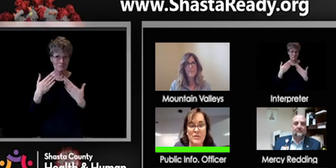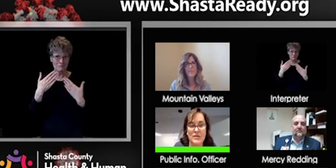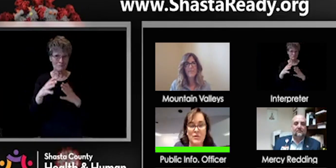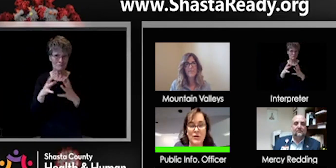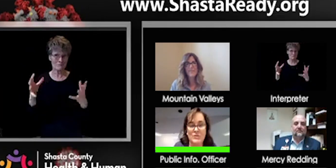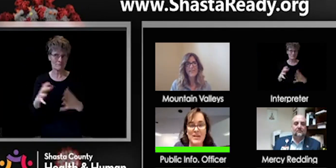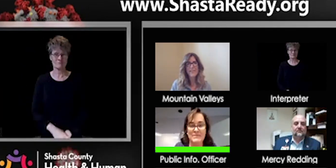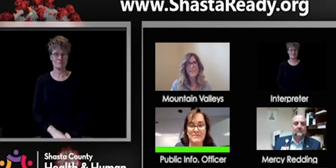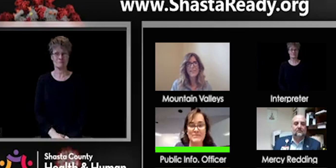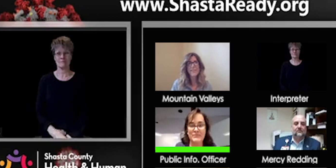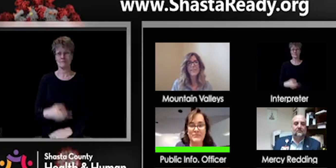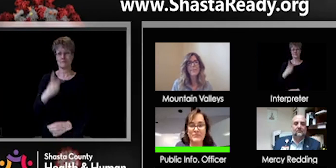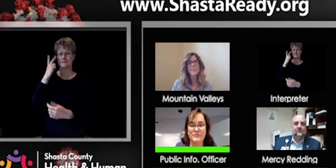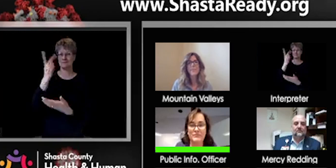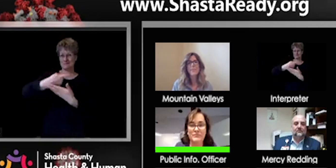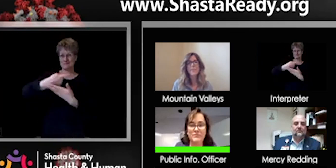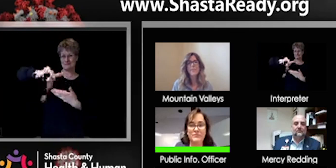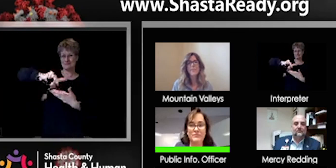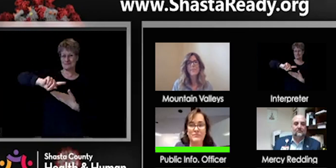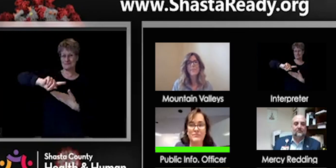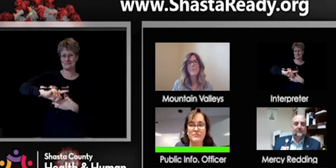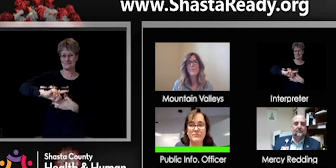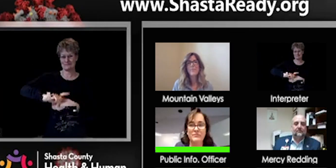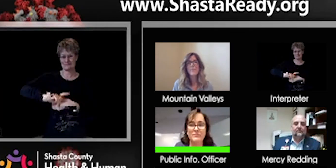will see you all next week. Thank you.